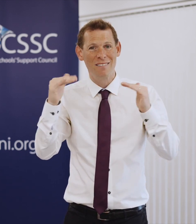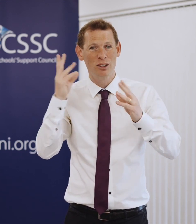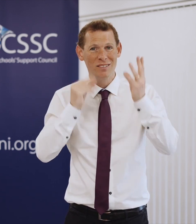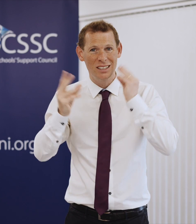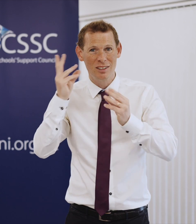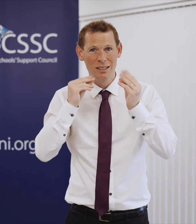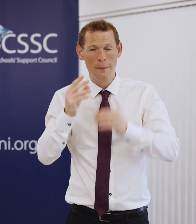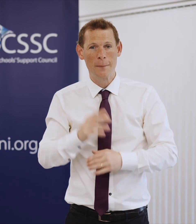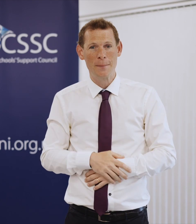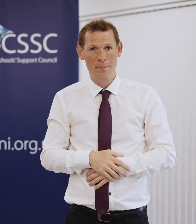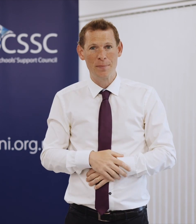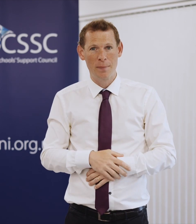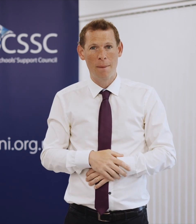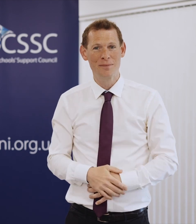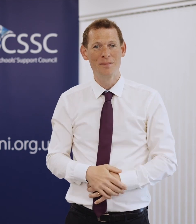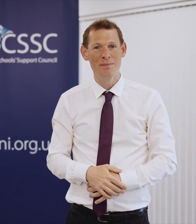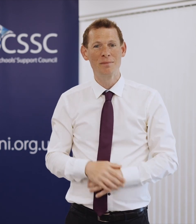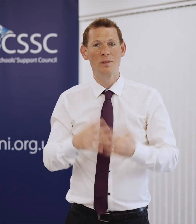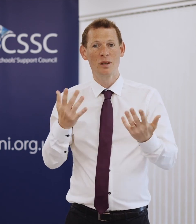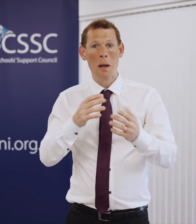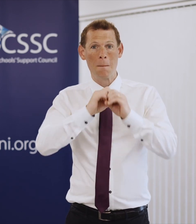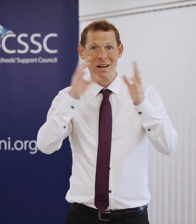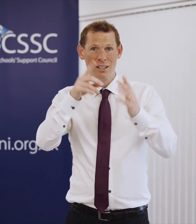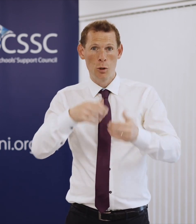one reason is because they have a different level of hearing from another deaf person.